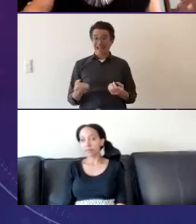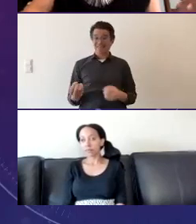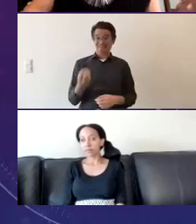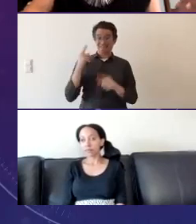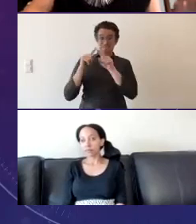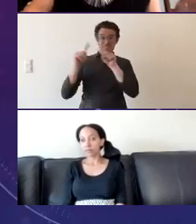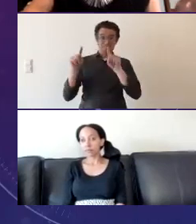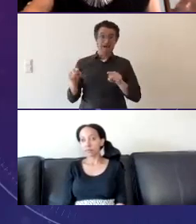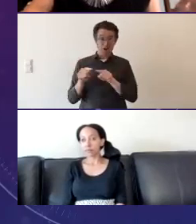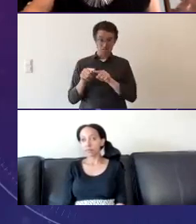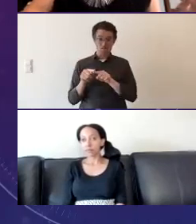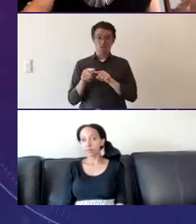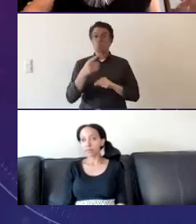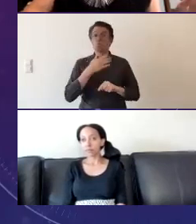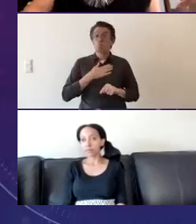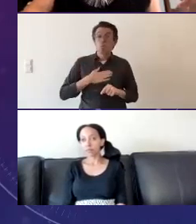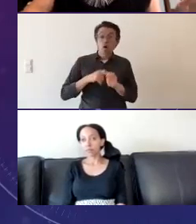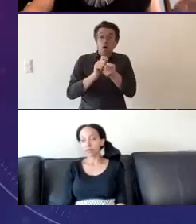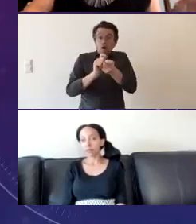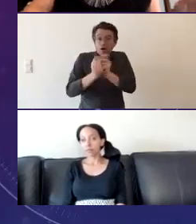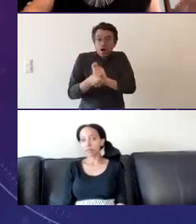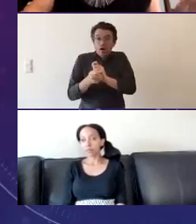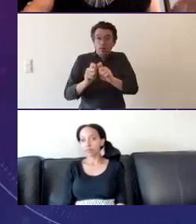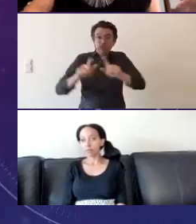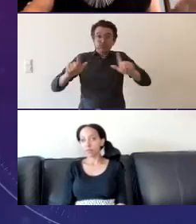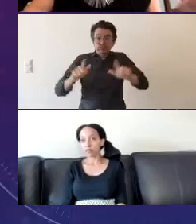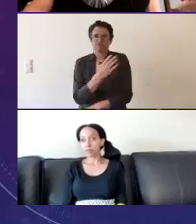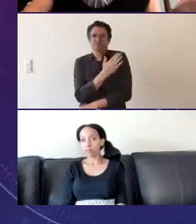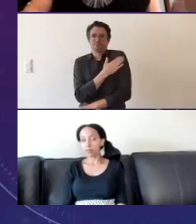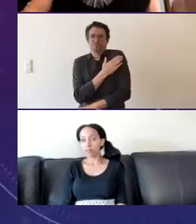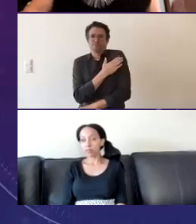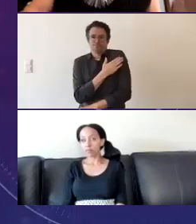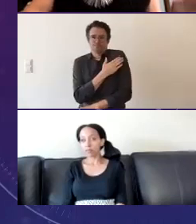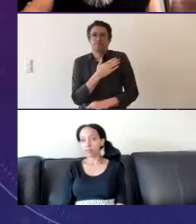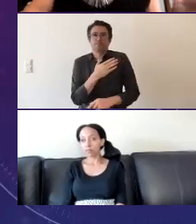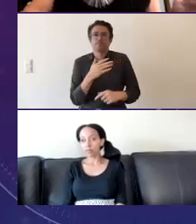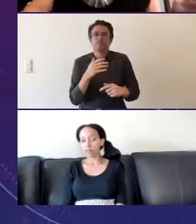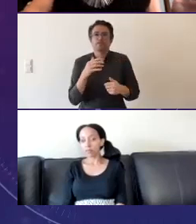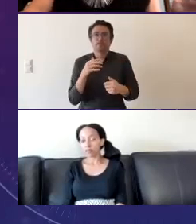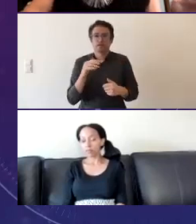info at Disability Rights fund auric and I will send you my PowerPoint